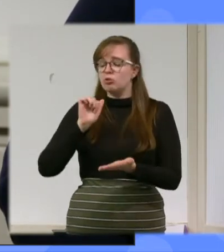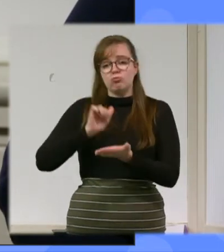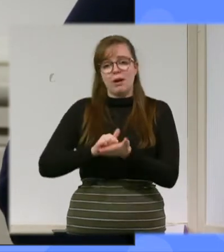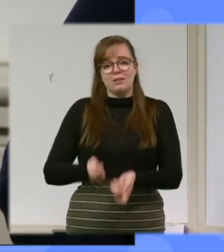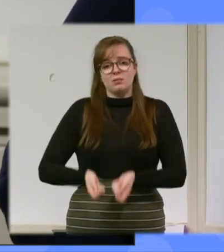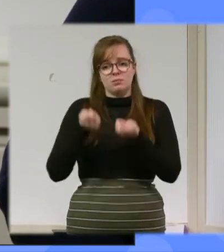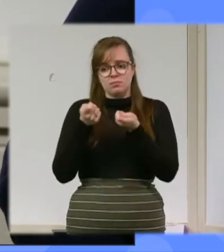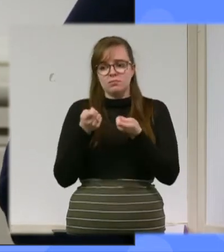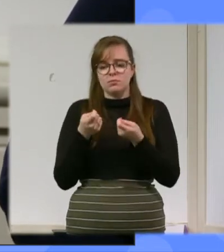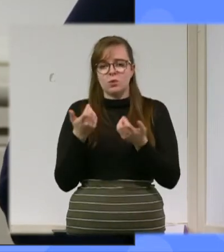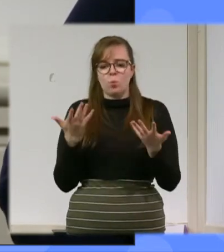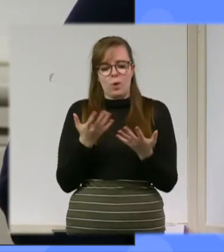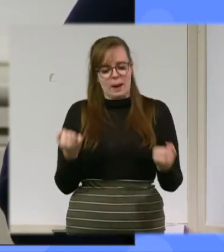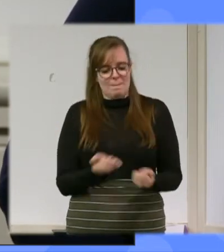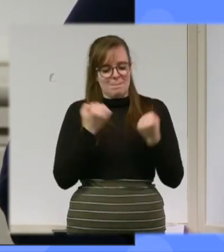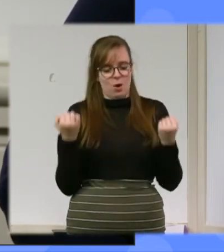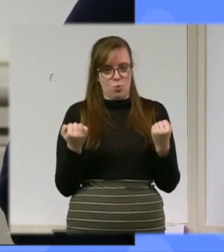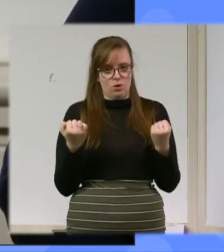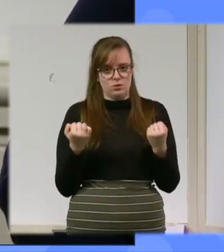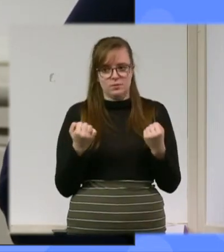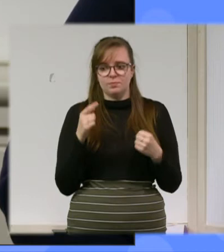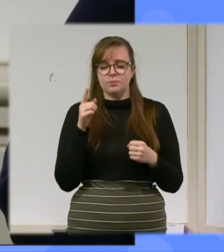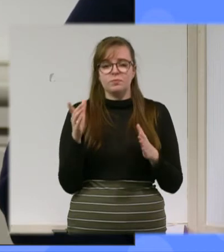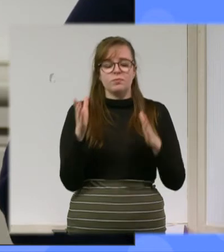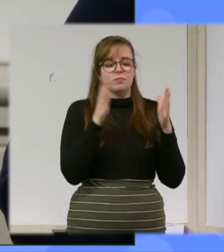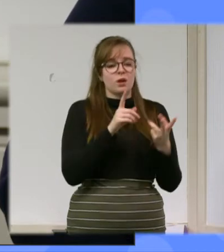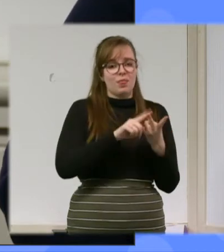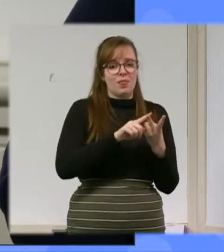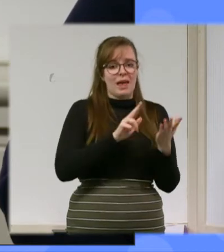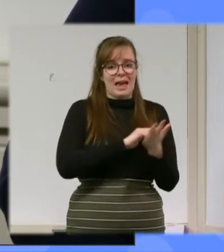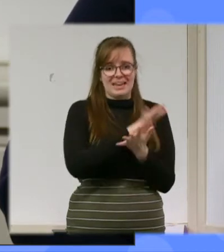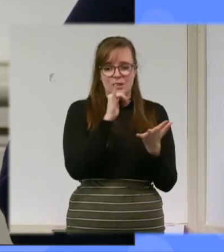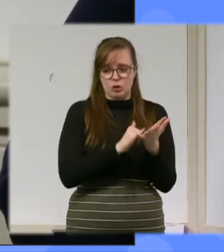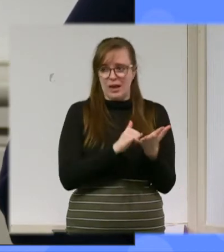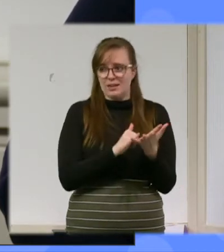know we our powers lie in terms of the any any change it's really sharp in